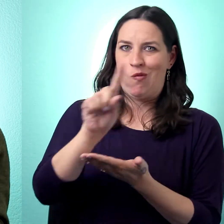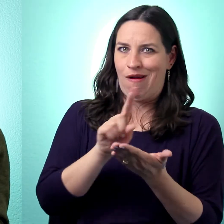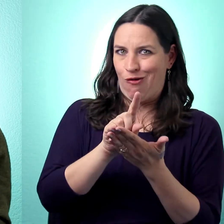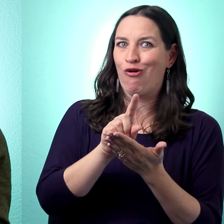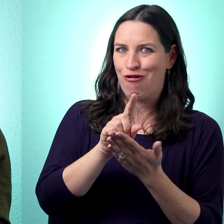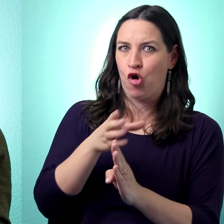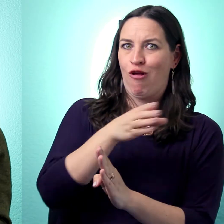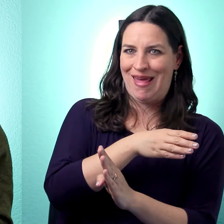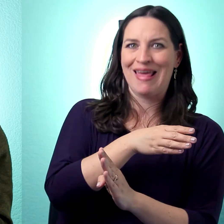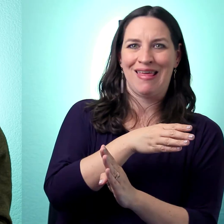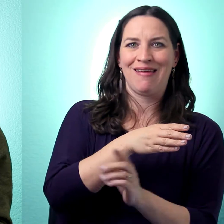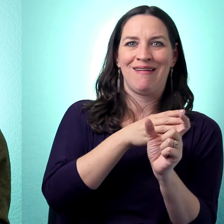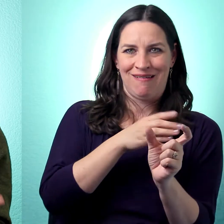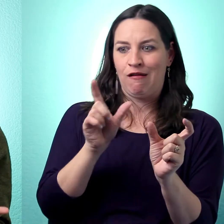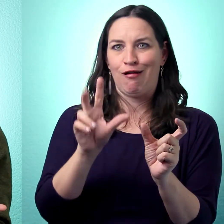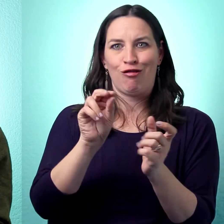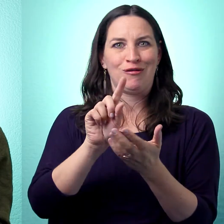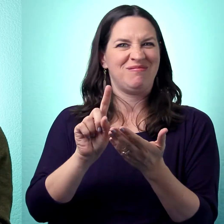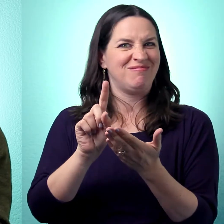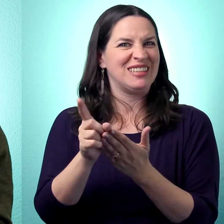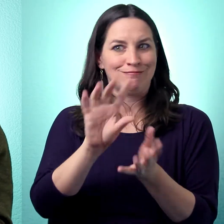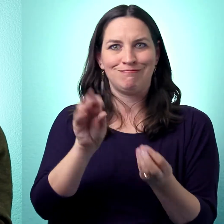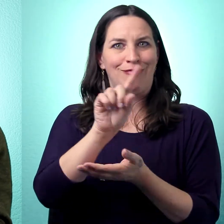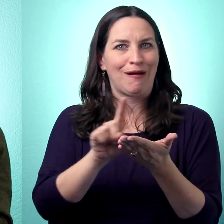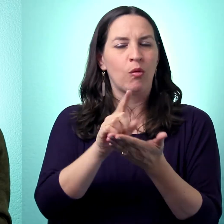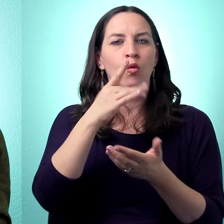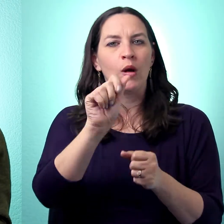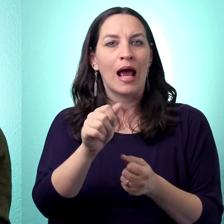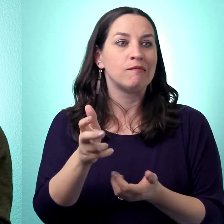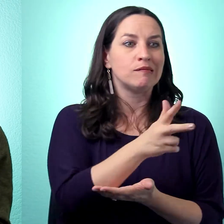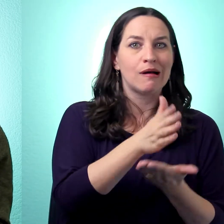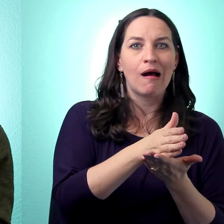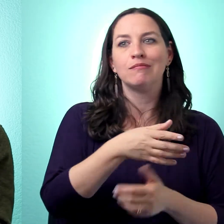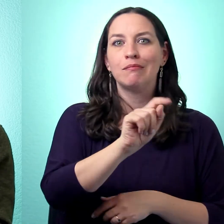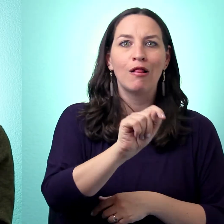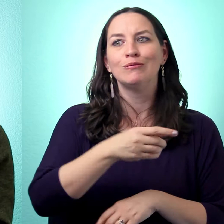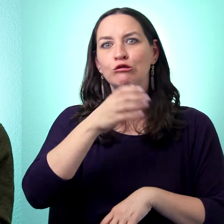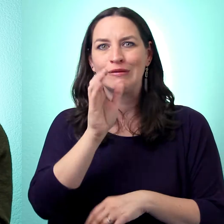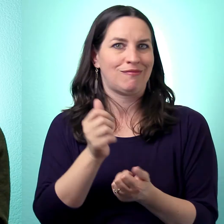early. You know that you'll have thirty minutes of time to kill ahead of time in case you're lost or in case you need to stop to get a drink or go to